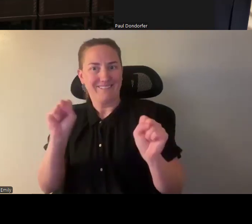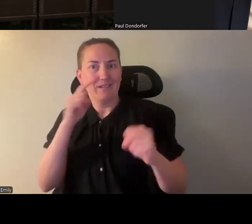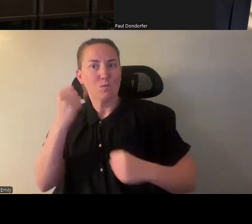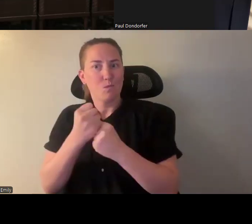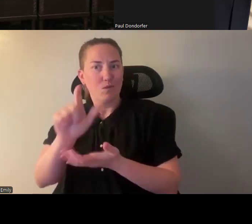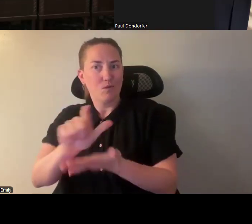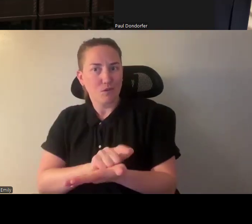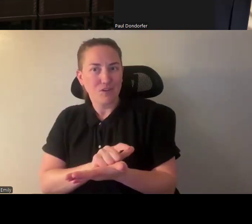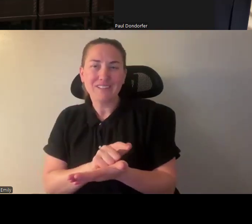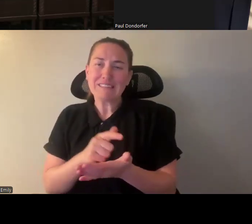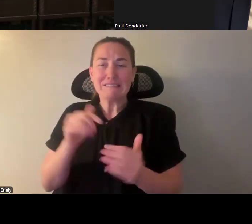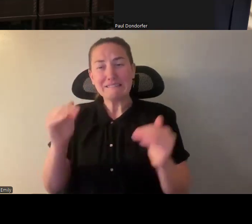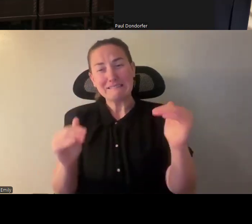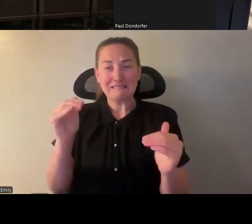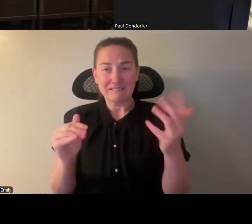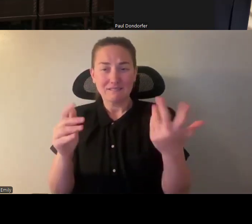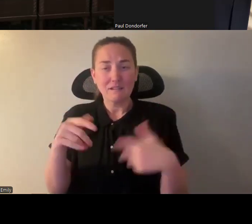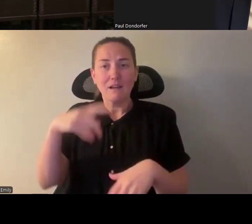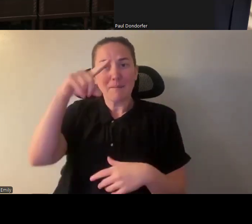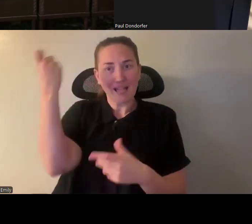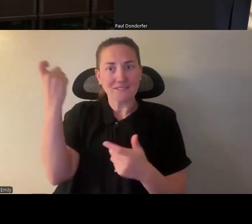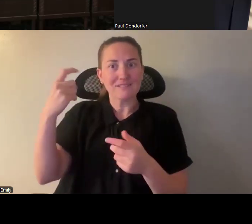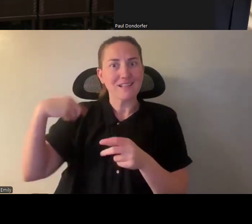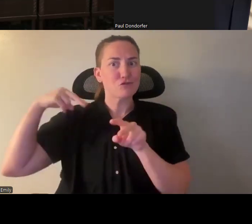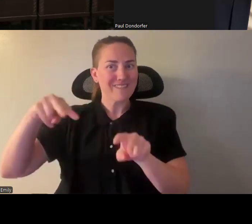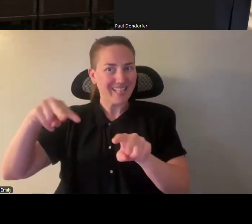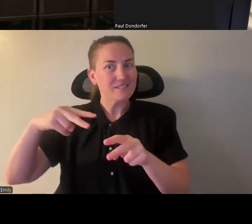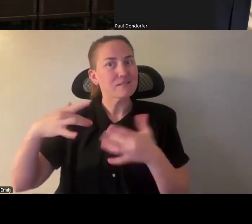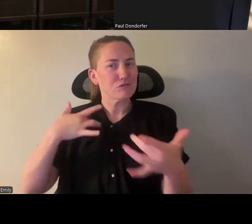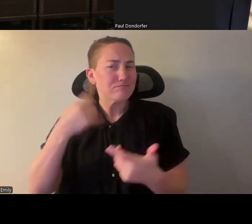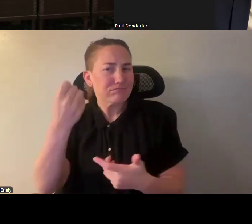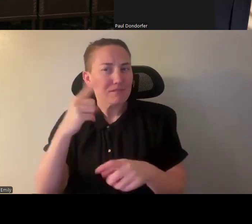of a close call because of the uh surveillance concerns but for those reasons I'll be voting